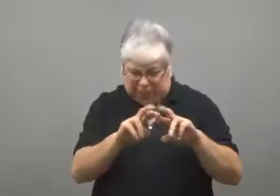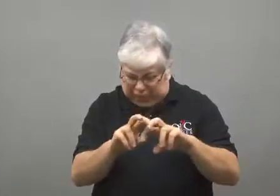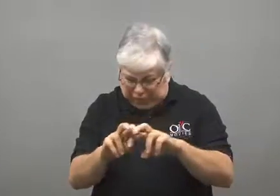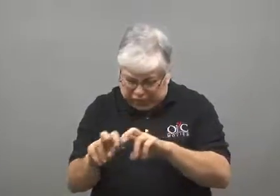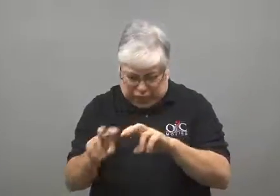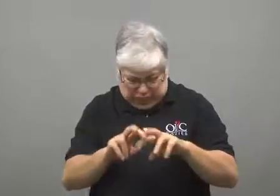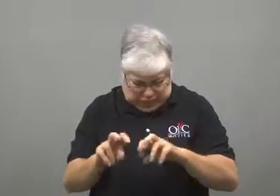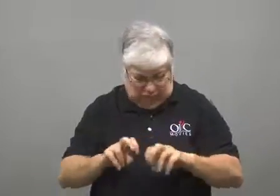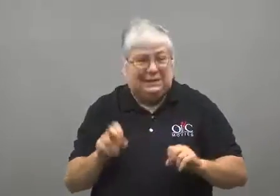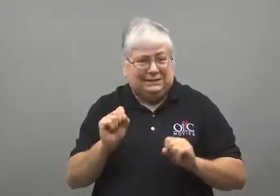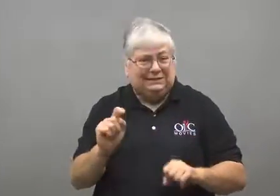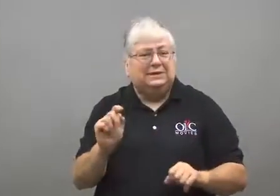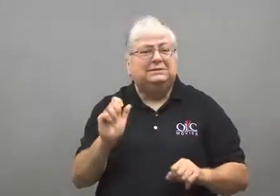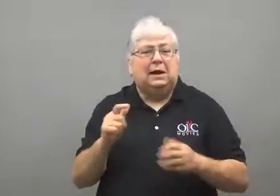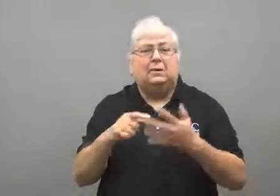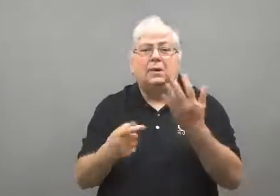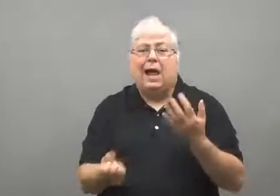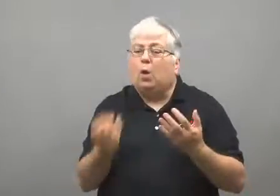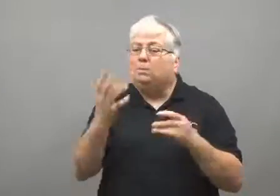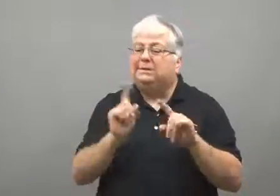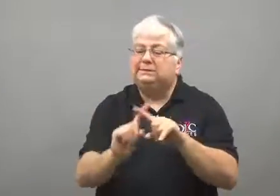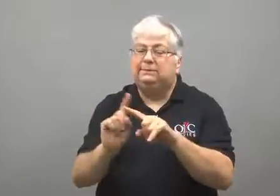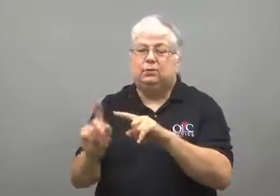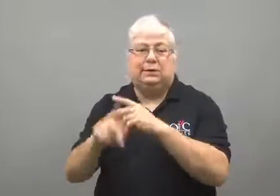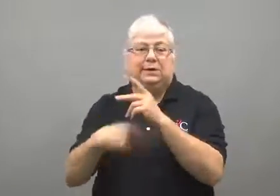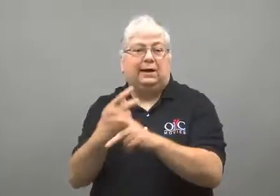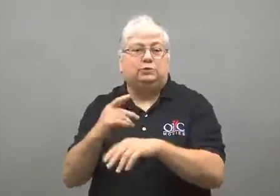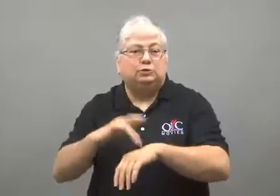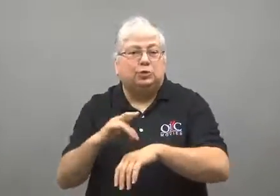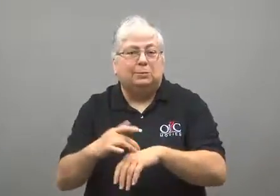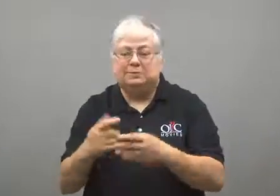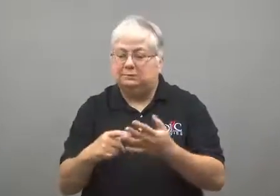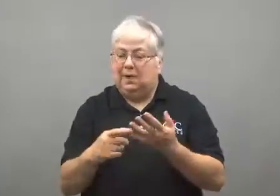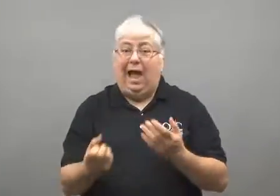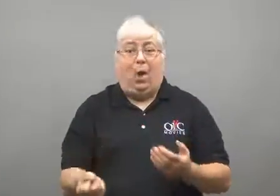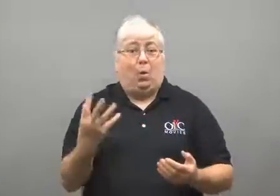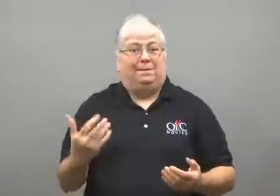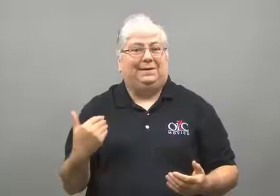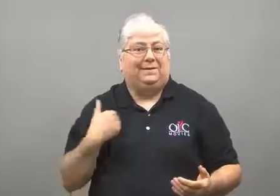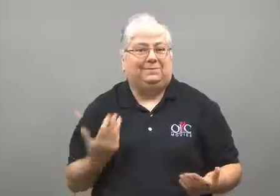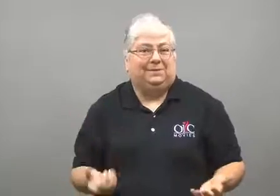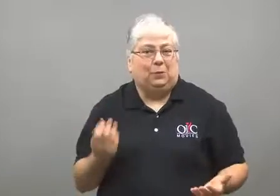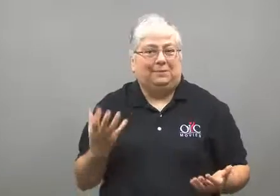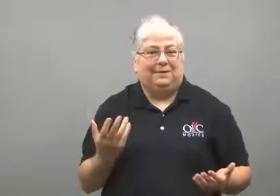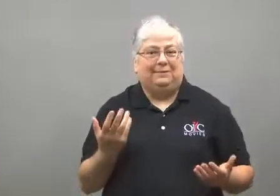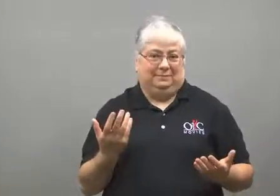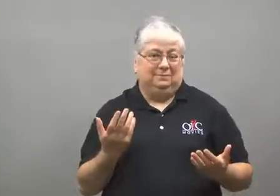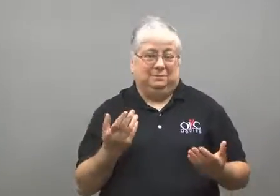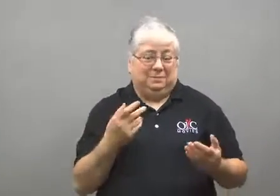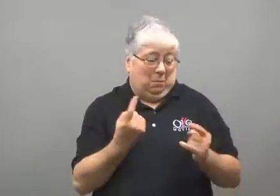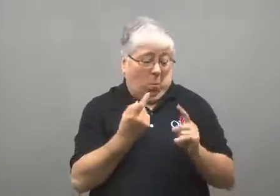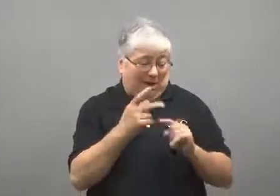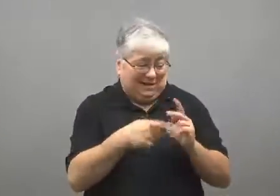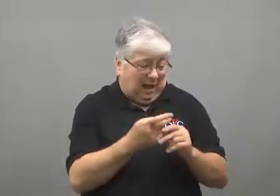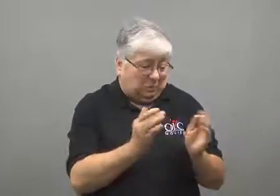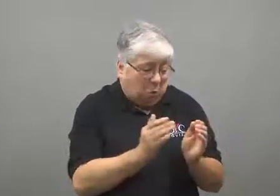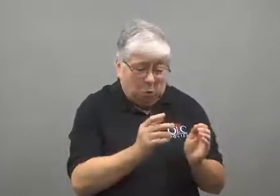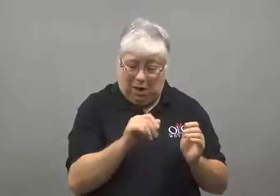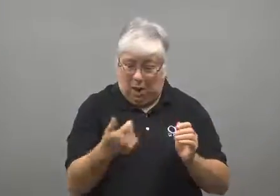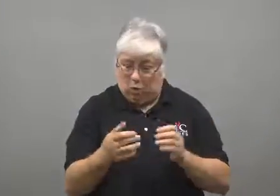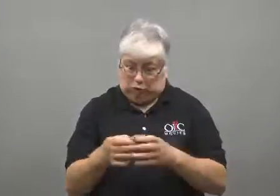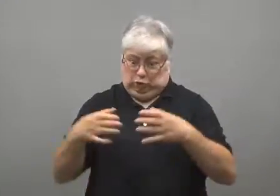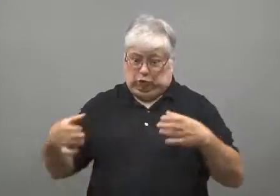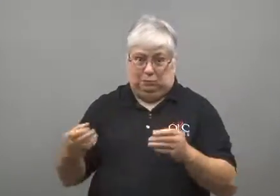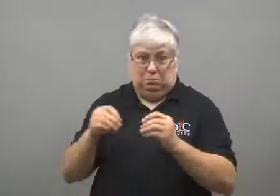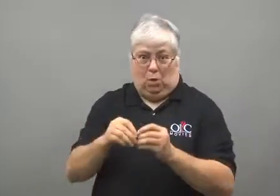They looked for how many different types of bacteria, and how many of each kind.